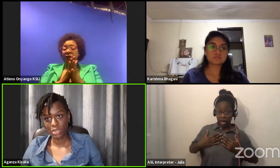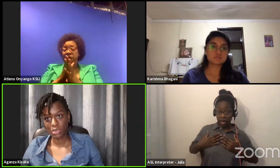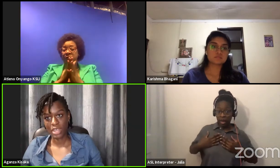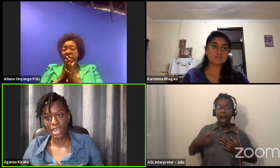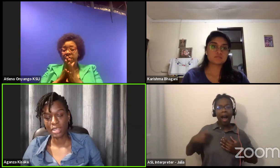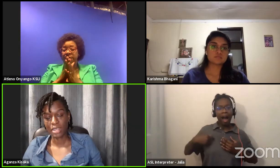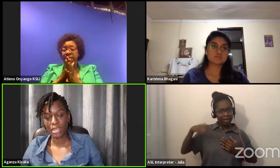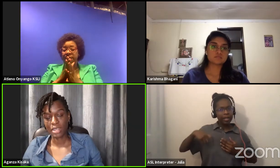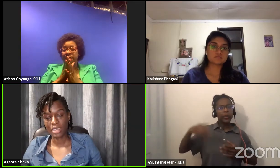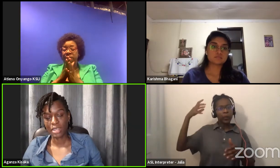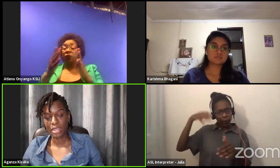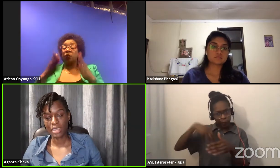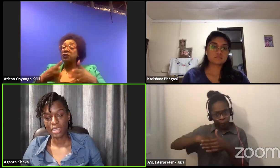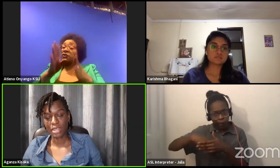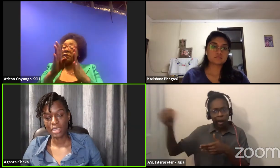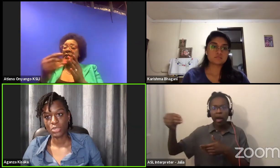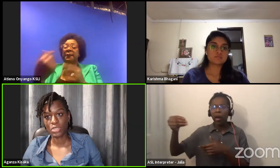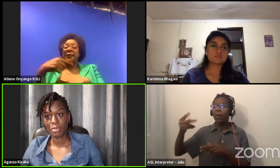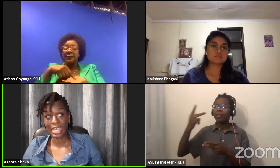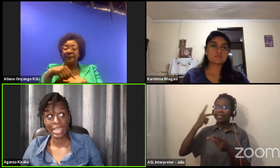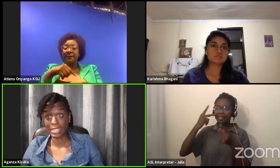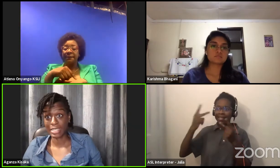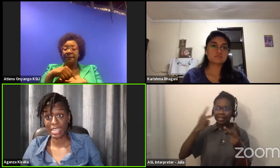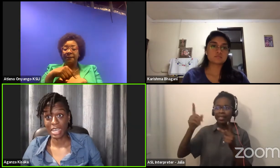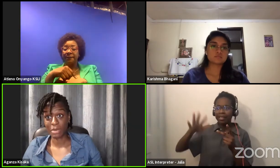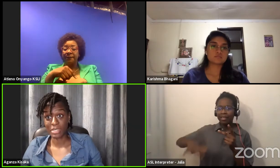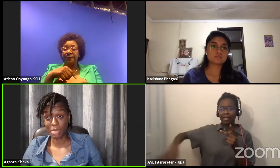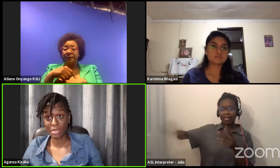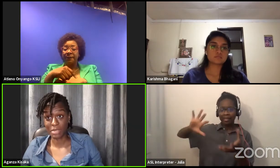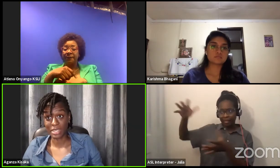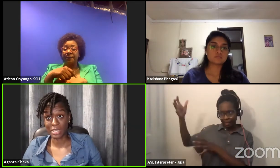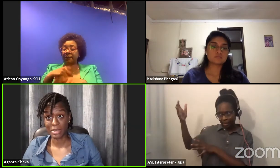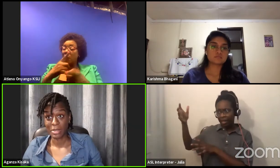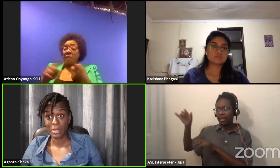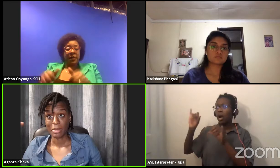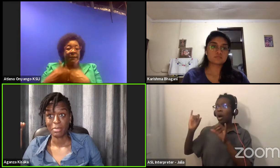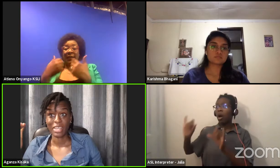when all the hullabaloo is happening and seeing how it's happening.